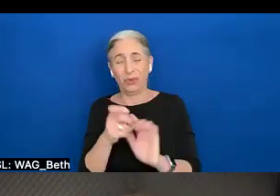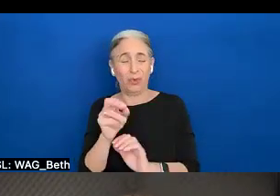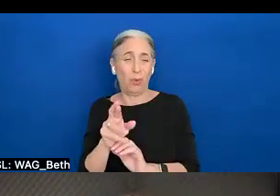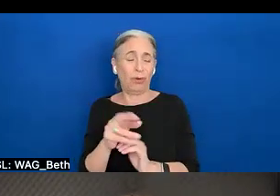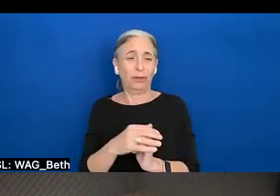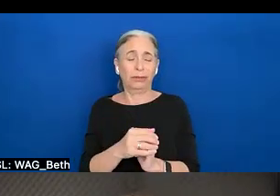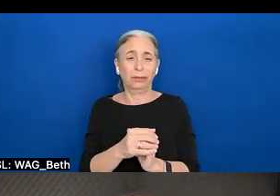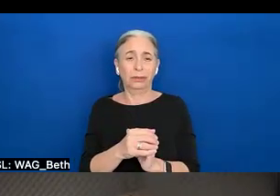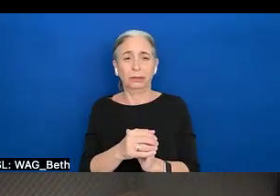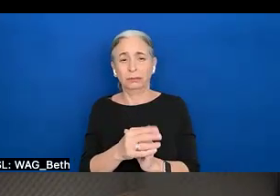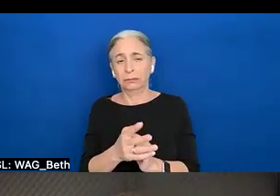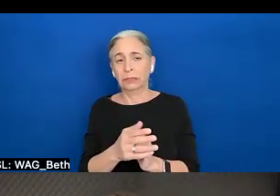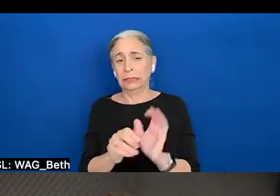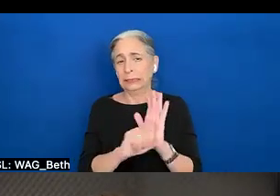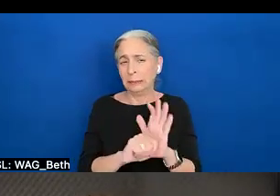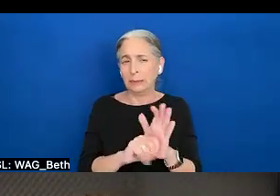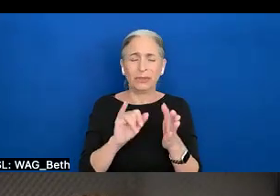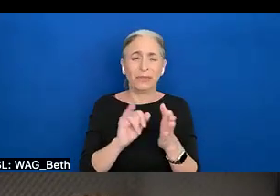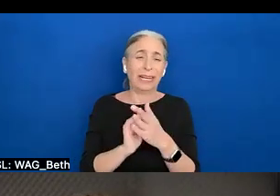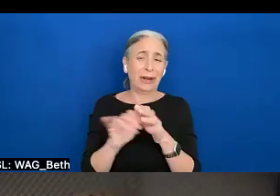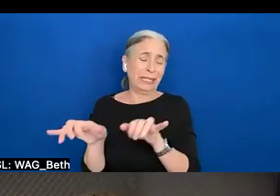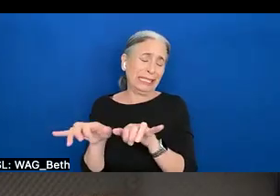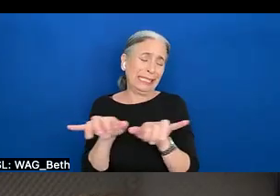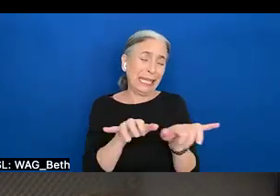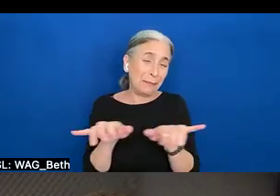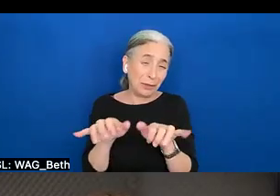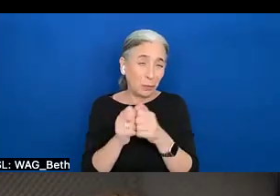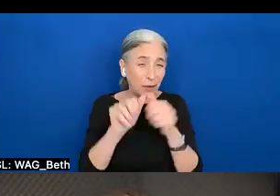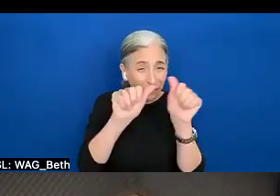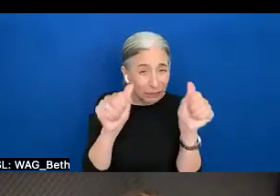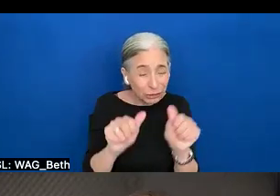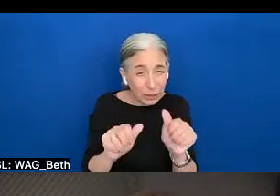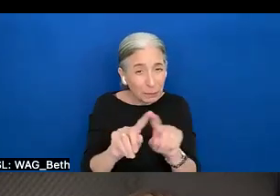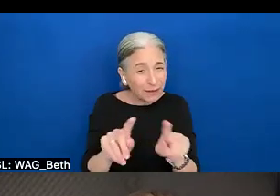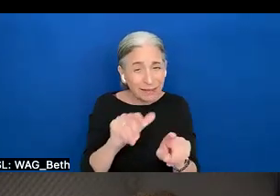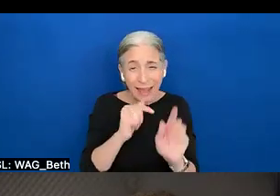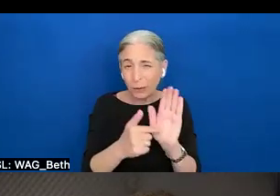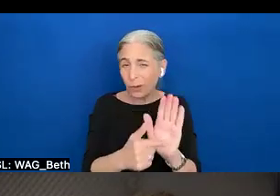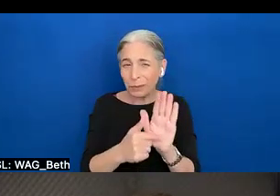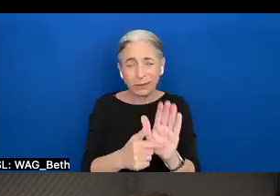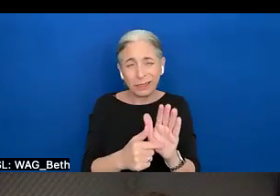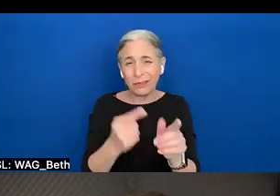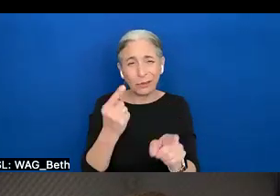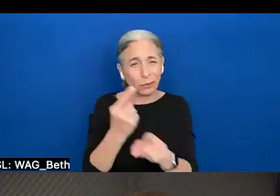that are similar in their shape but do not represent the correct content.